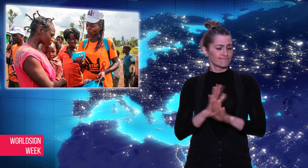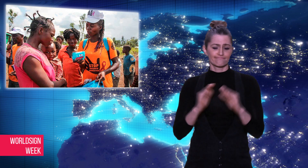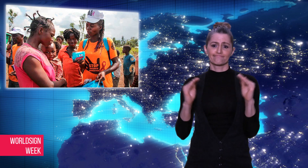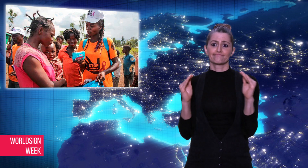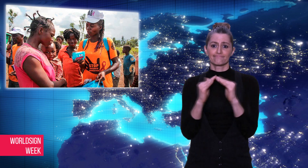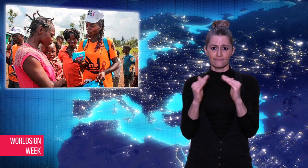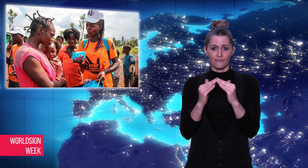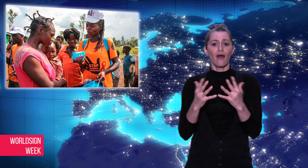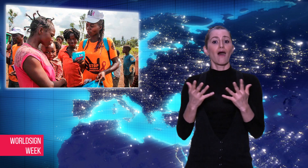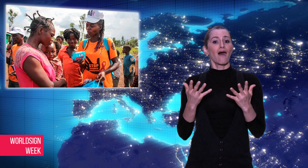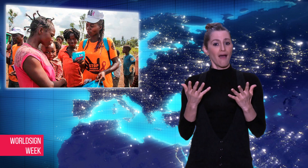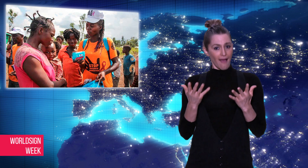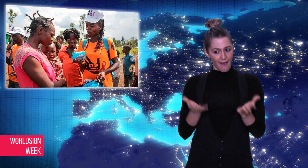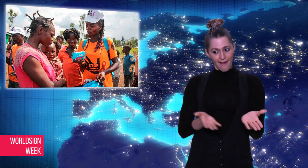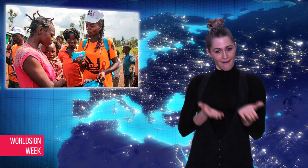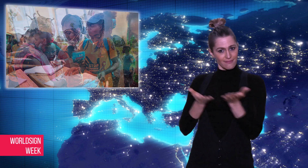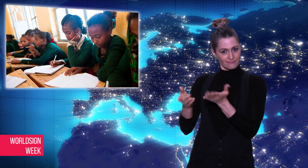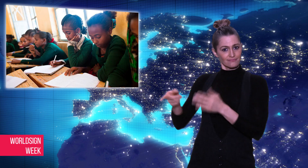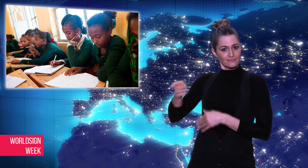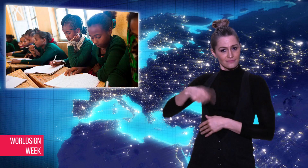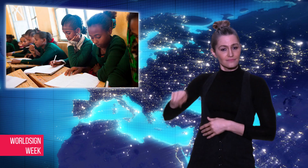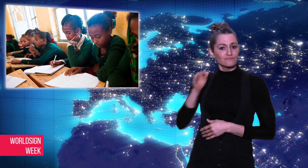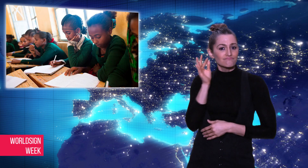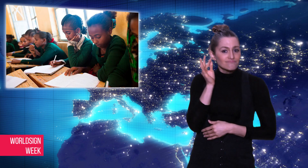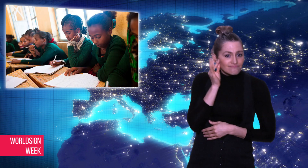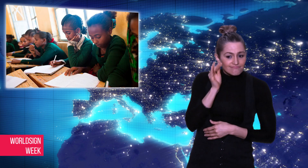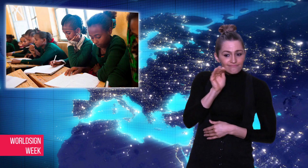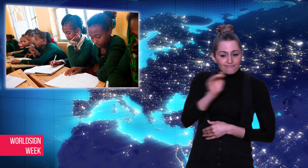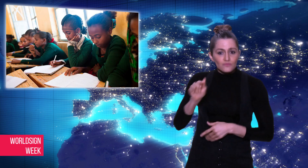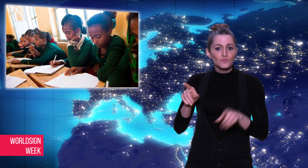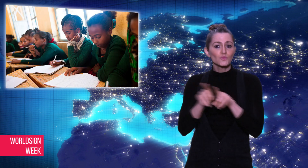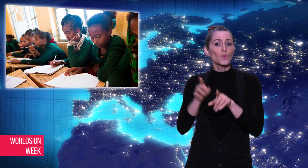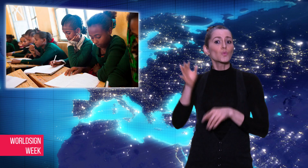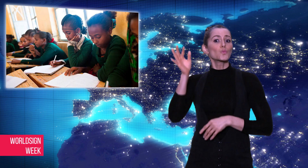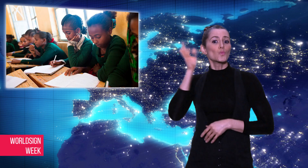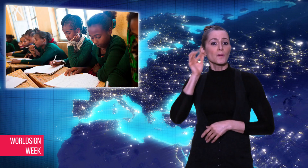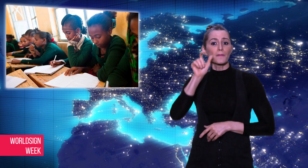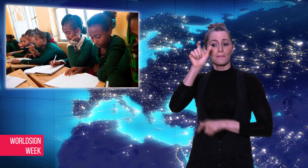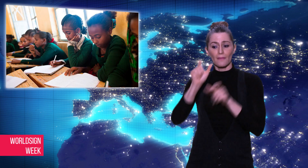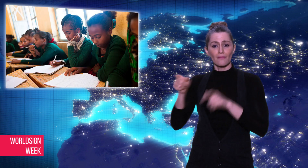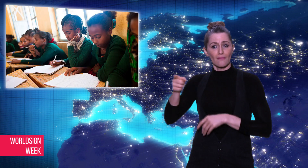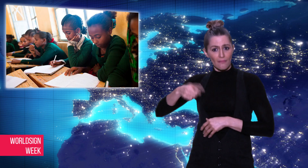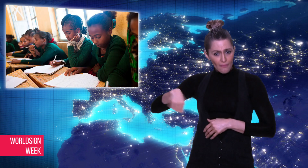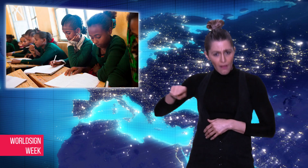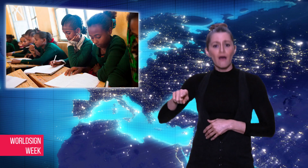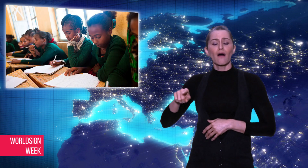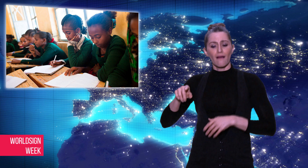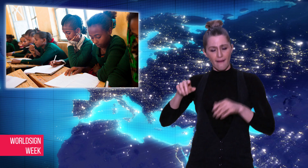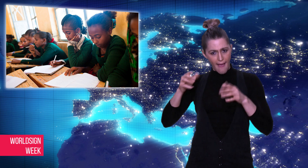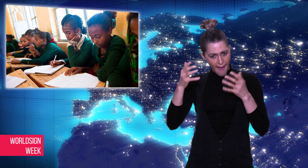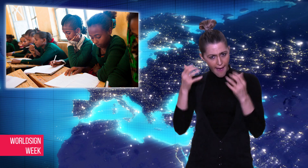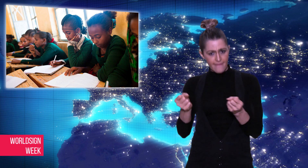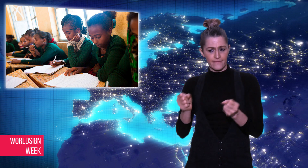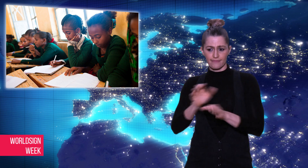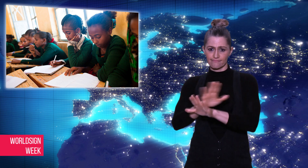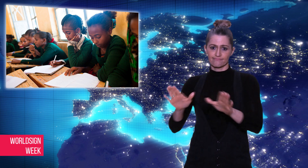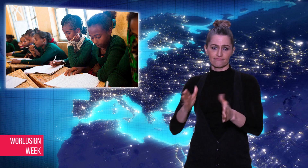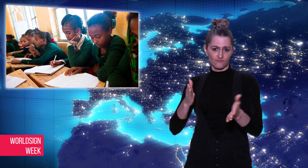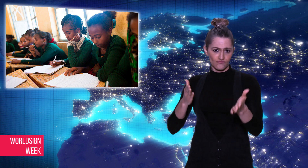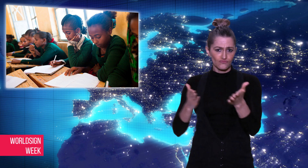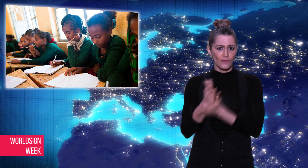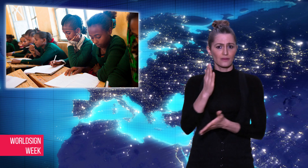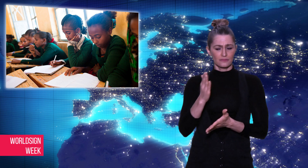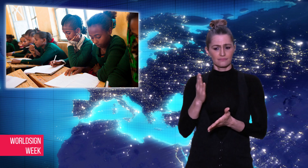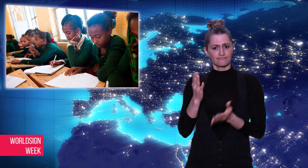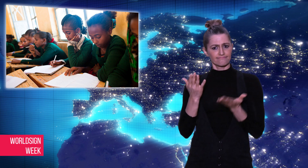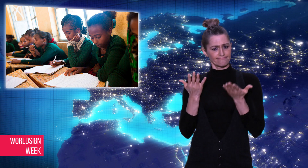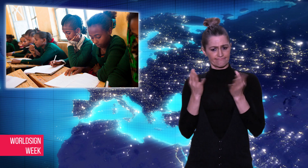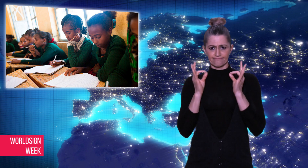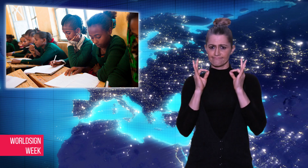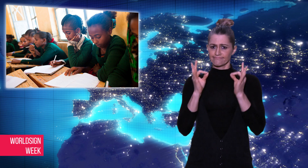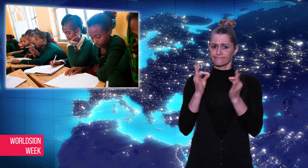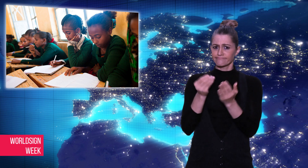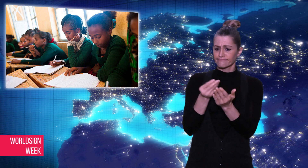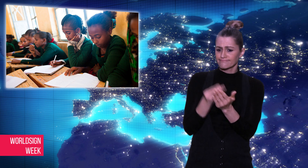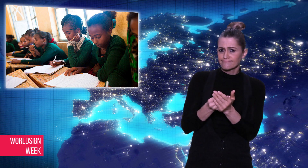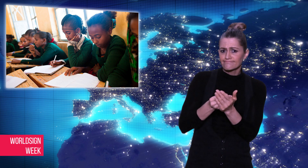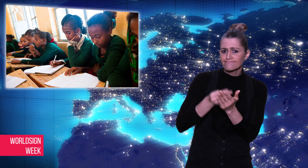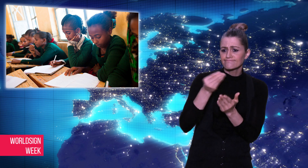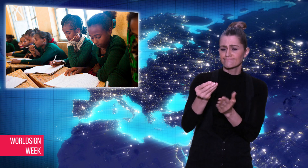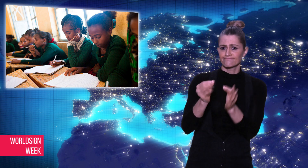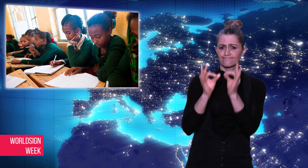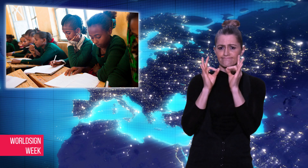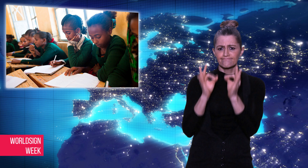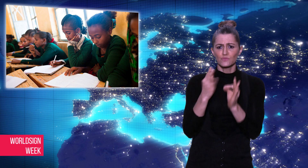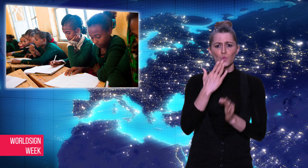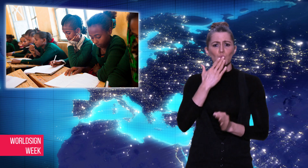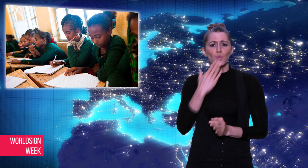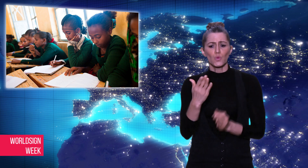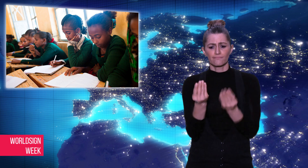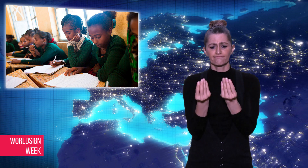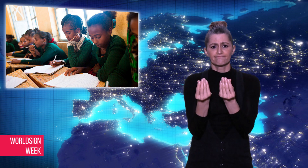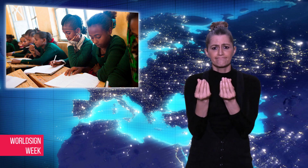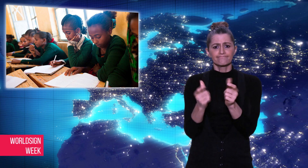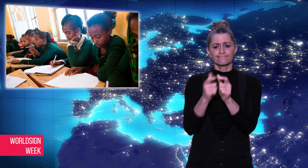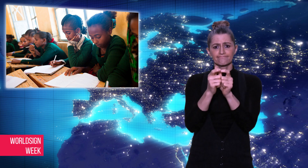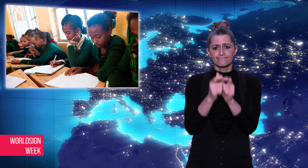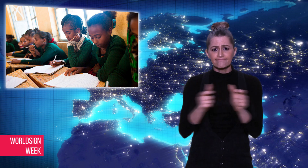equality so girls and women have the right to proper